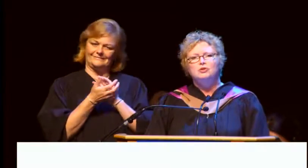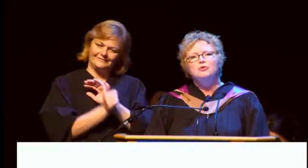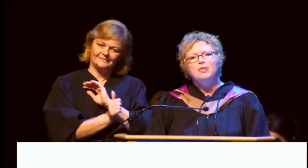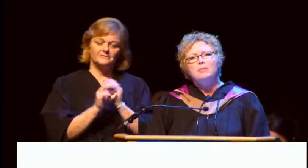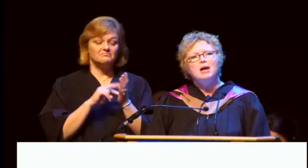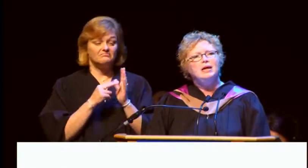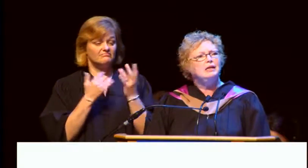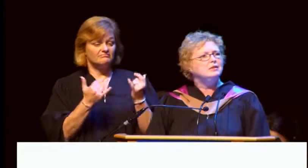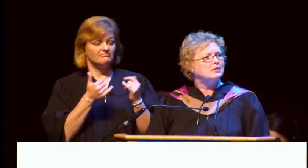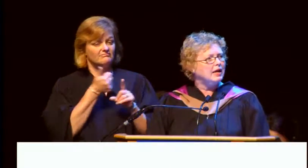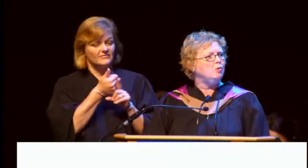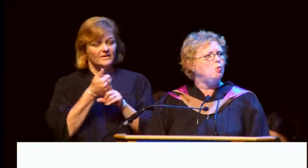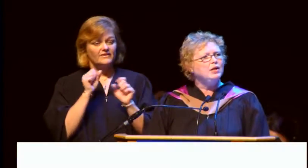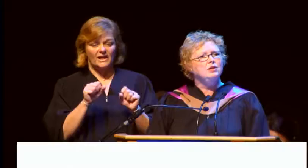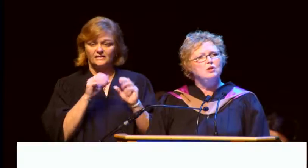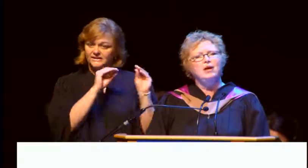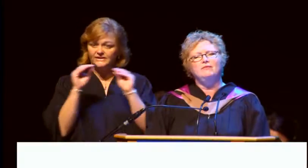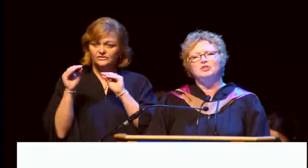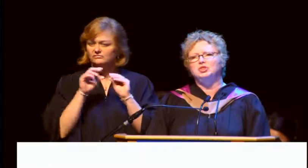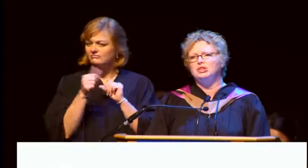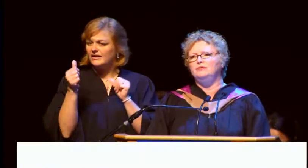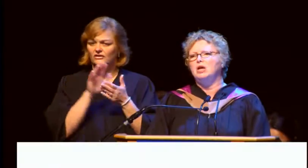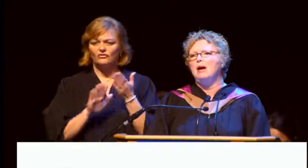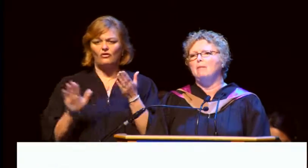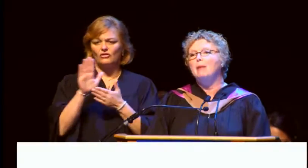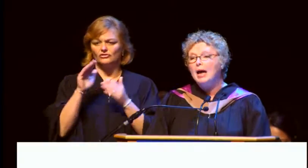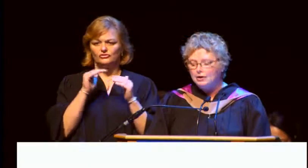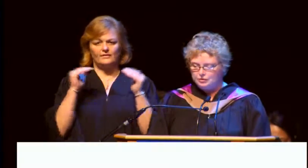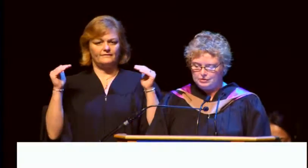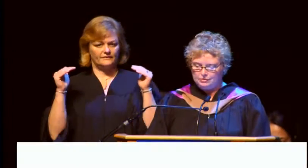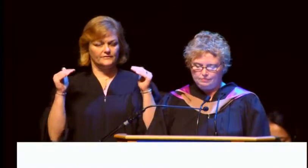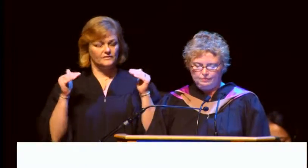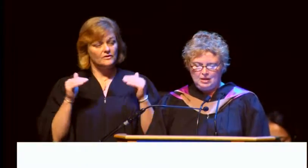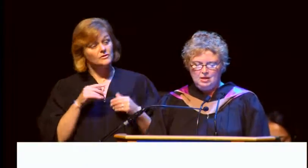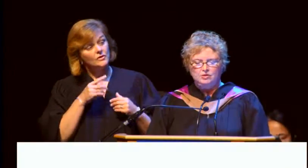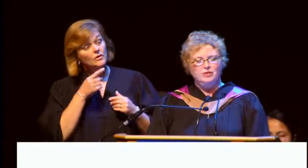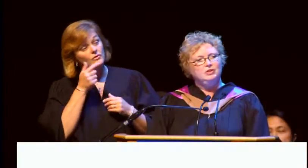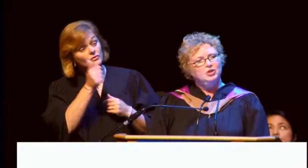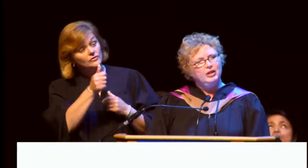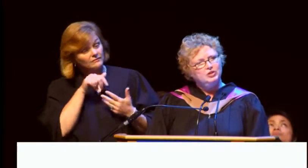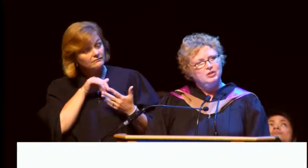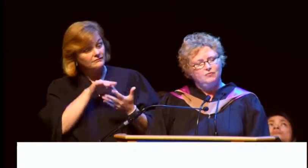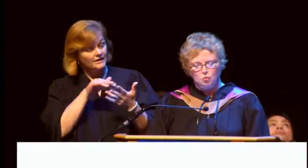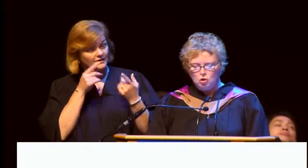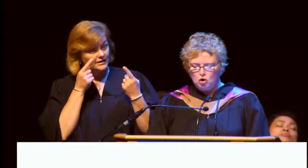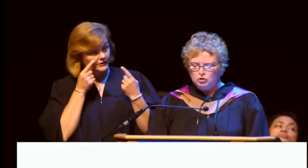TO THEM I SAY, WHAT YOU HAVE ACHIEVED MATTERS TO THE EDUCATION OF THE WORLD